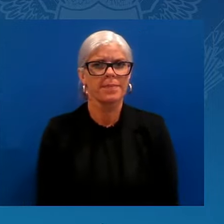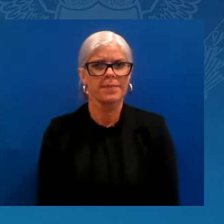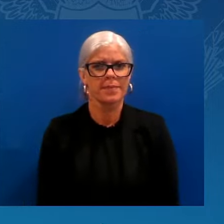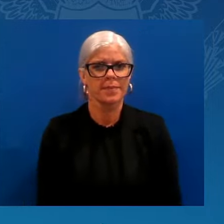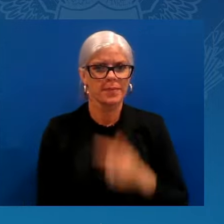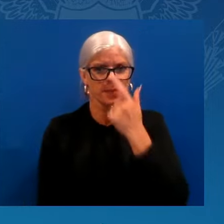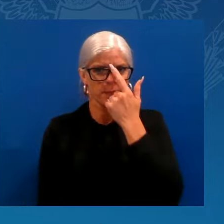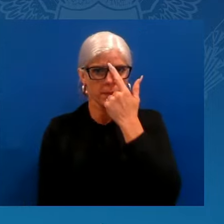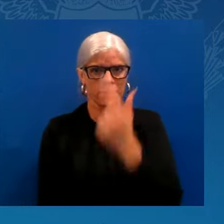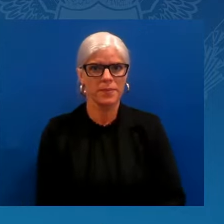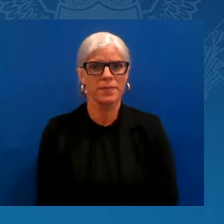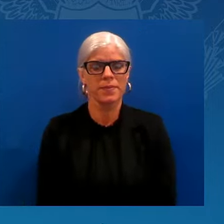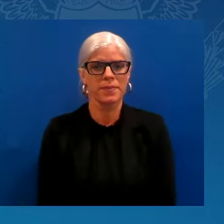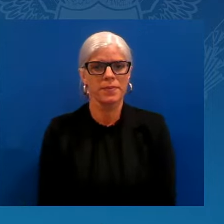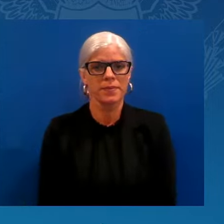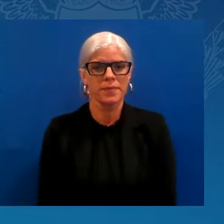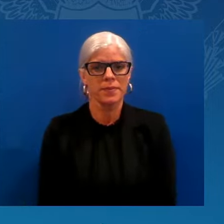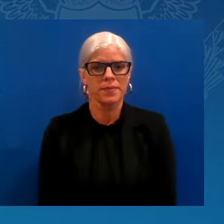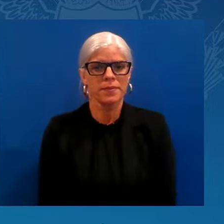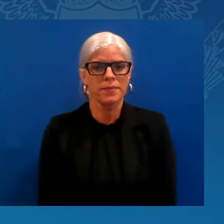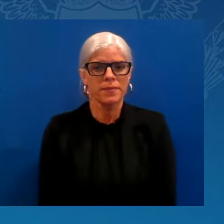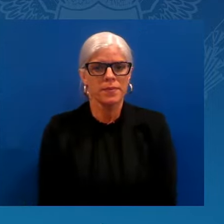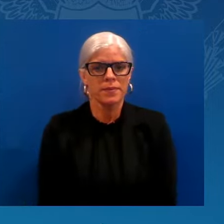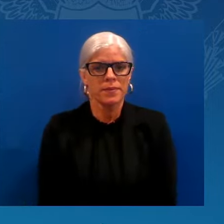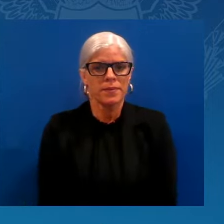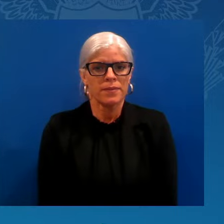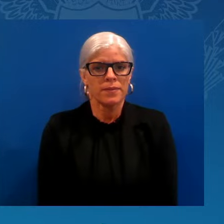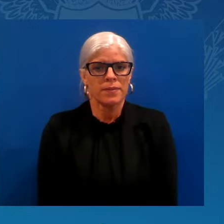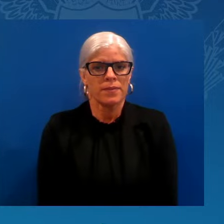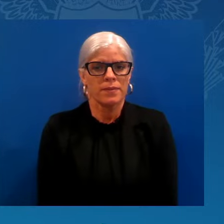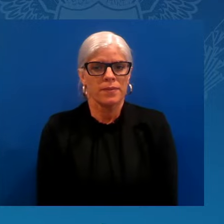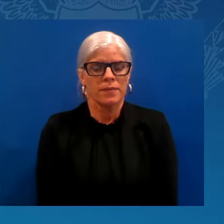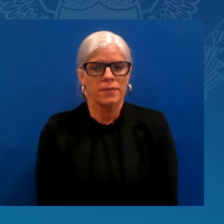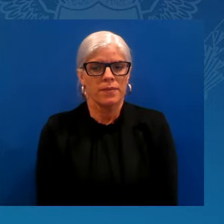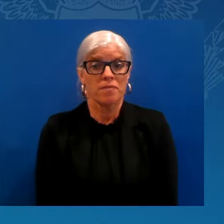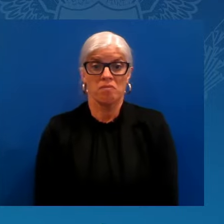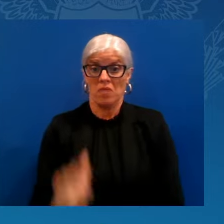Our administration believes that in order to promote the security of Israel,